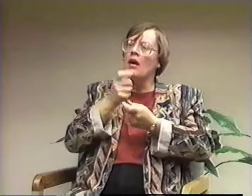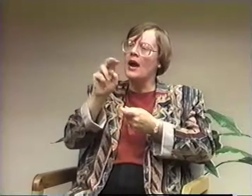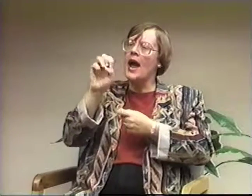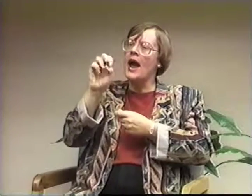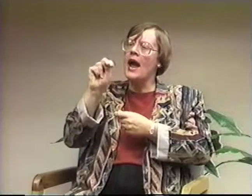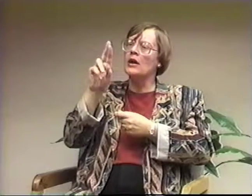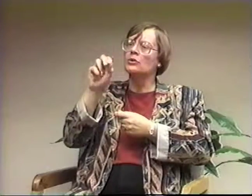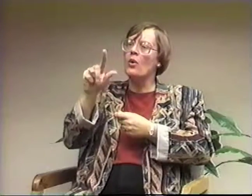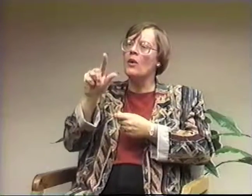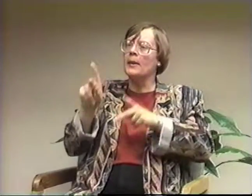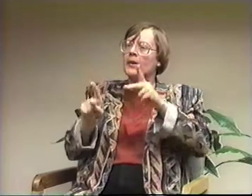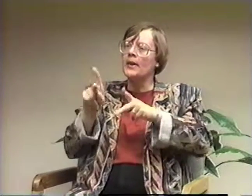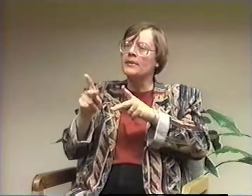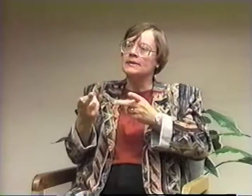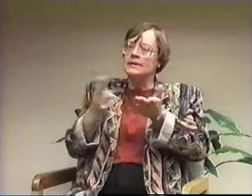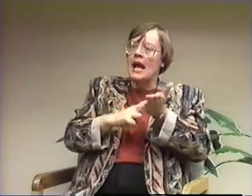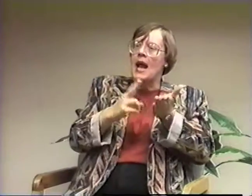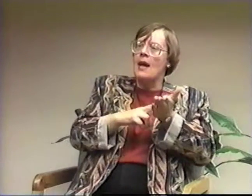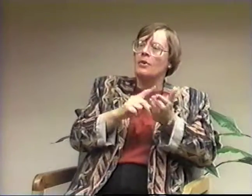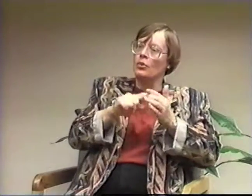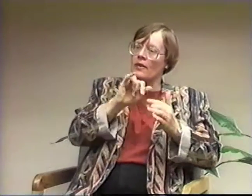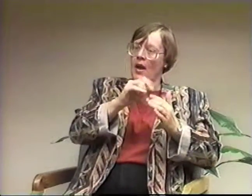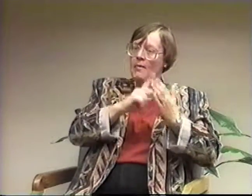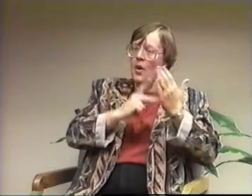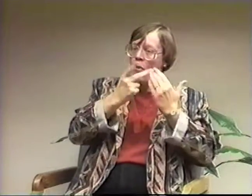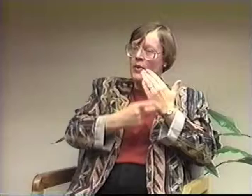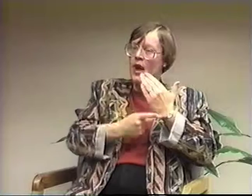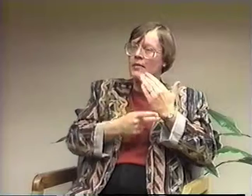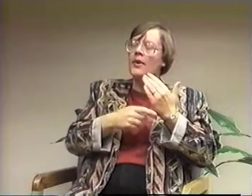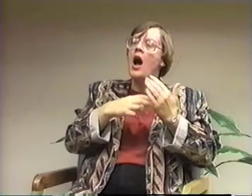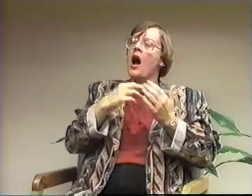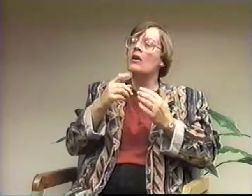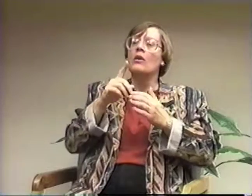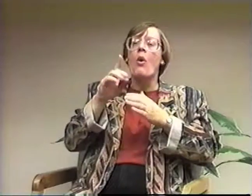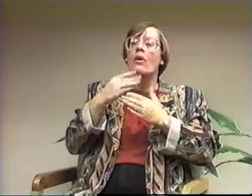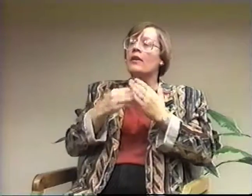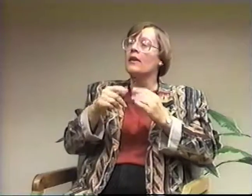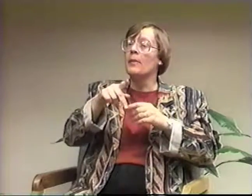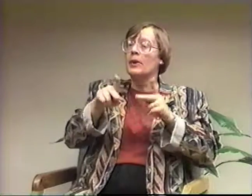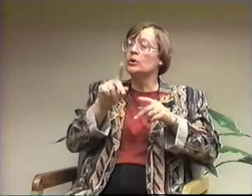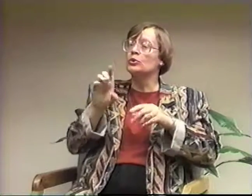We recruit people annually for the business